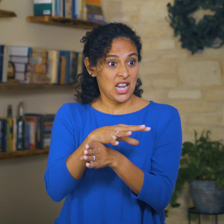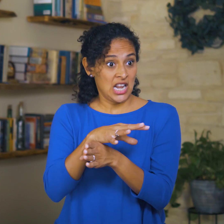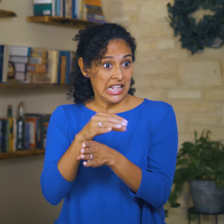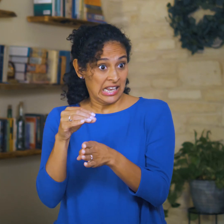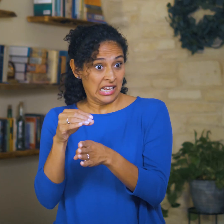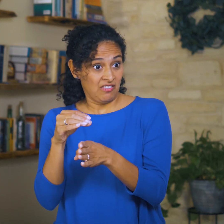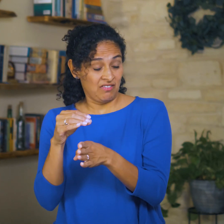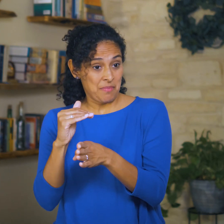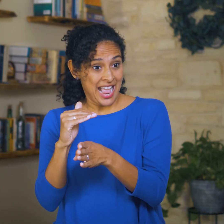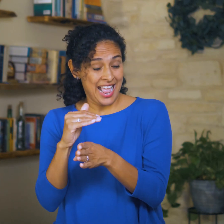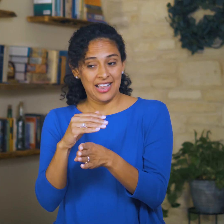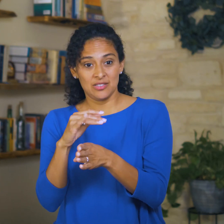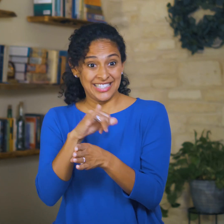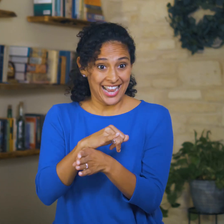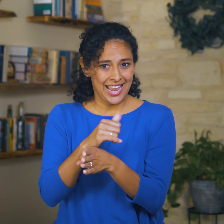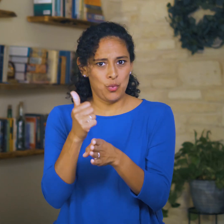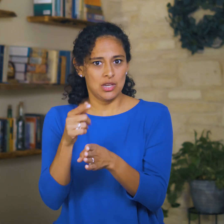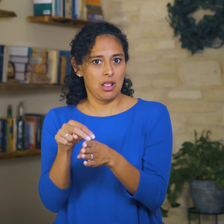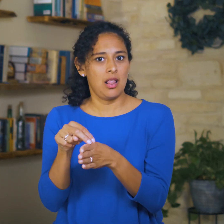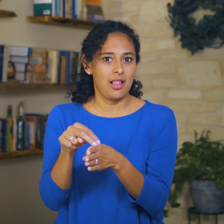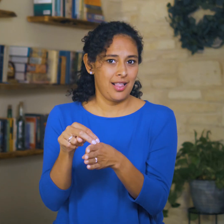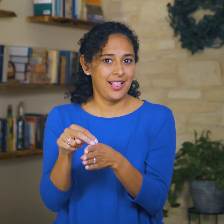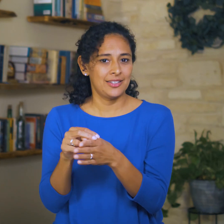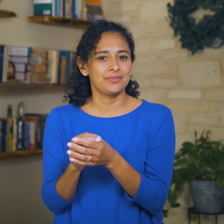before leaving through the Eastern Gate.